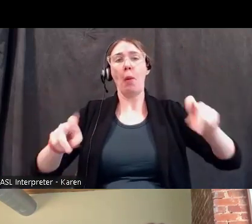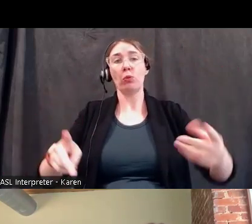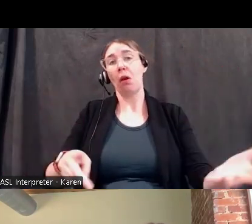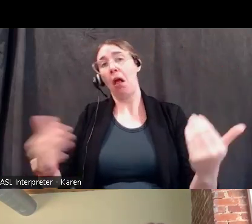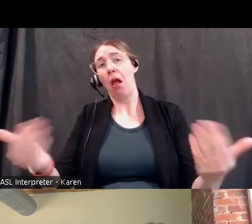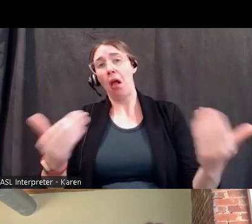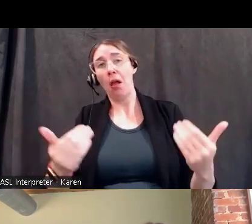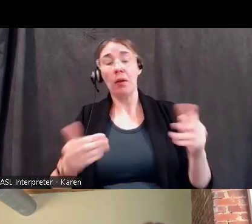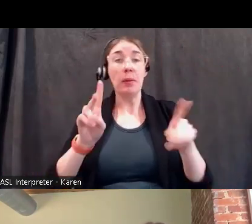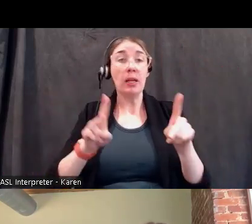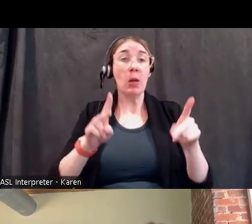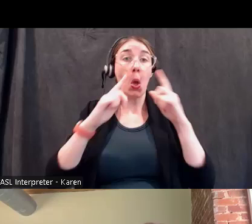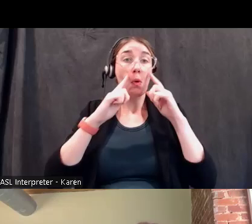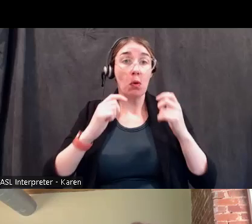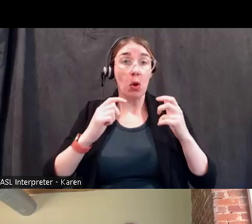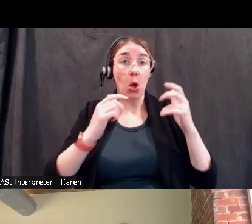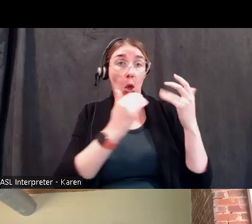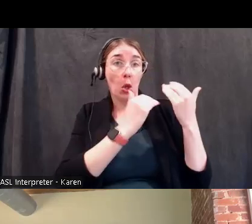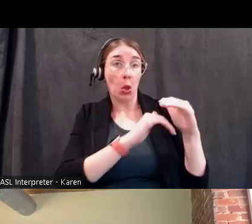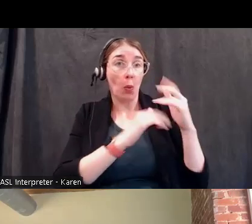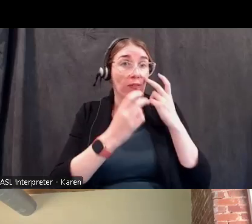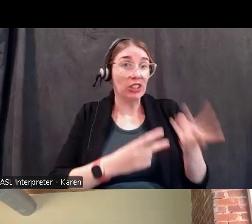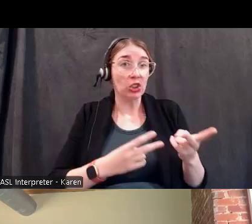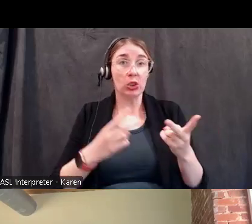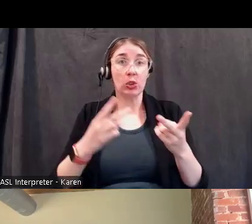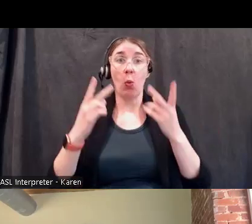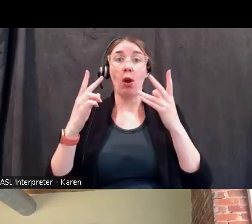low vision or no vision. Same as Georgia AER.